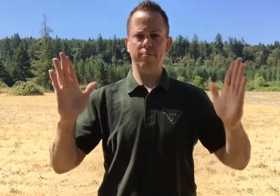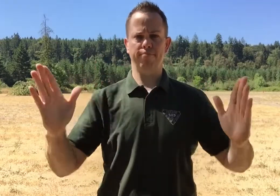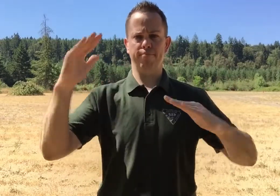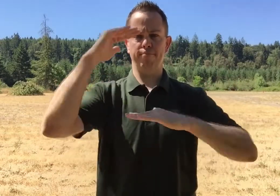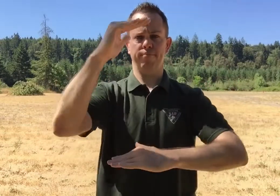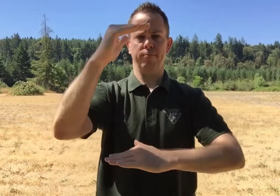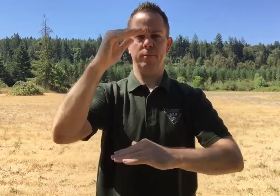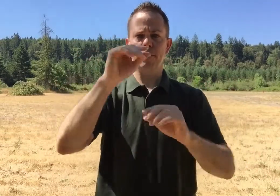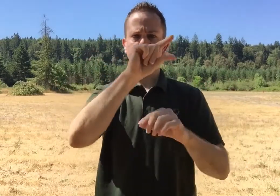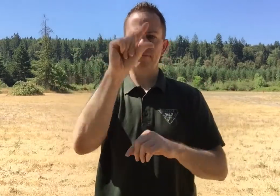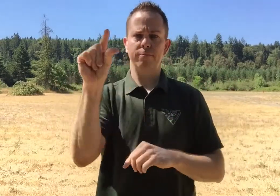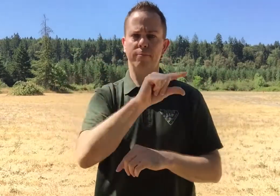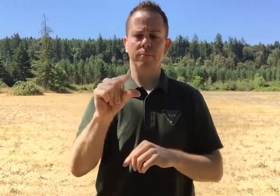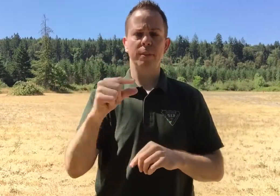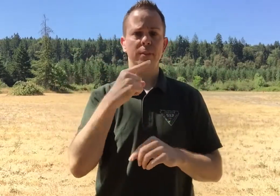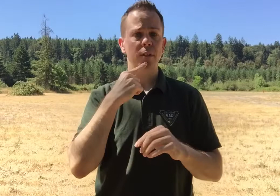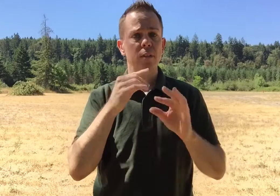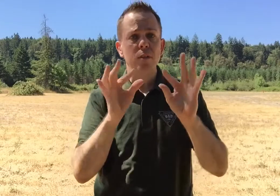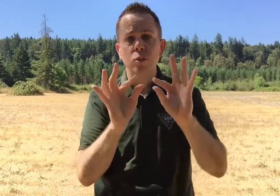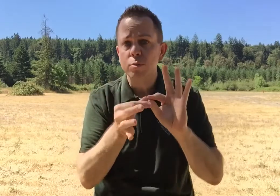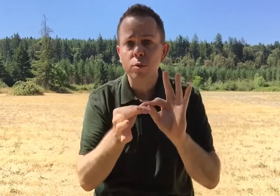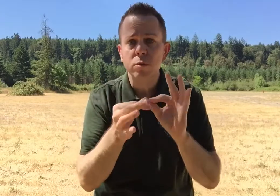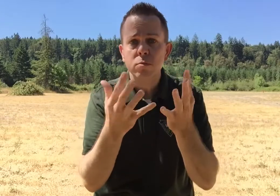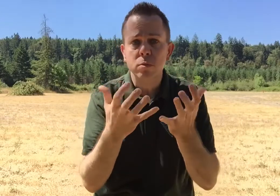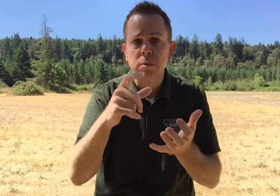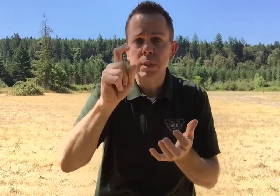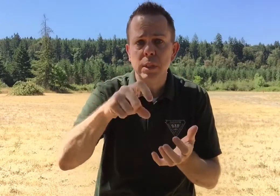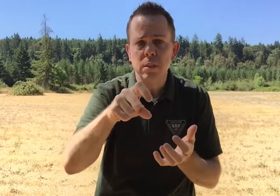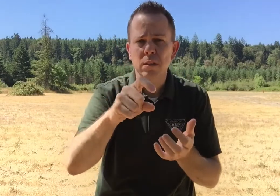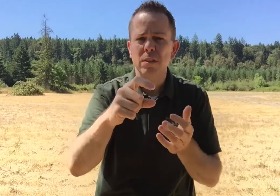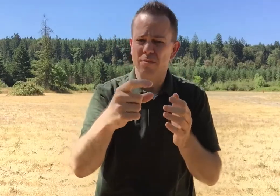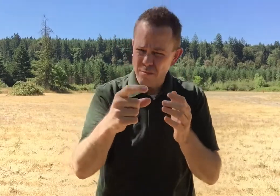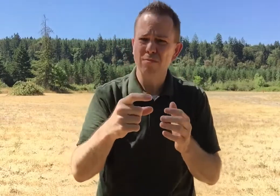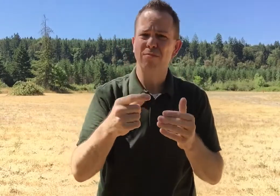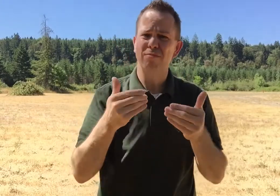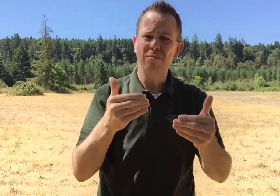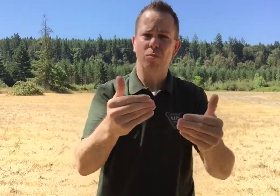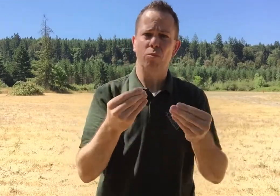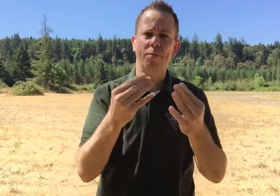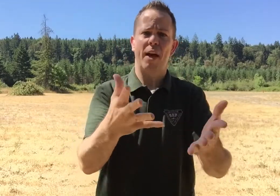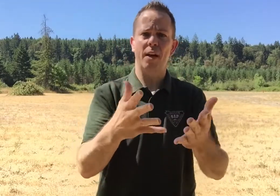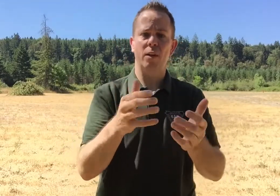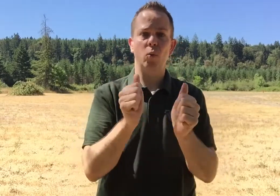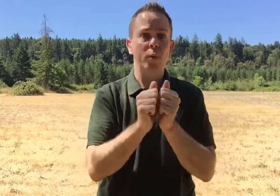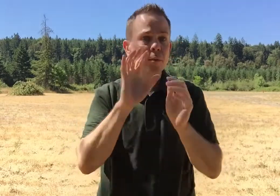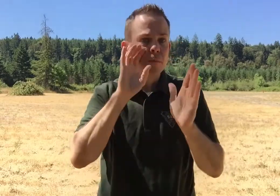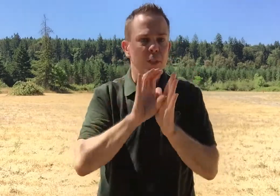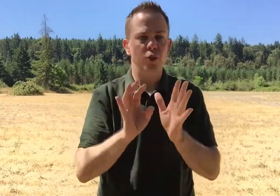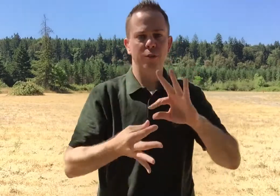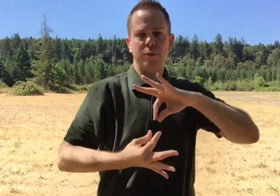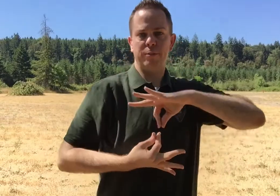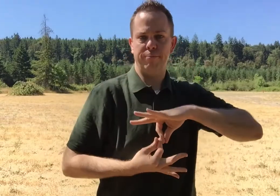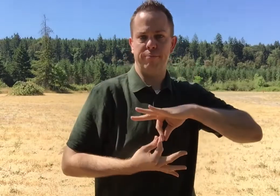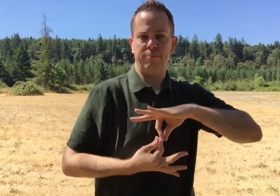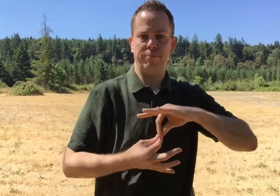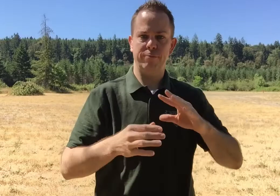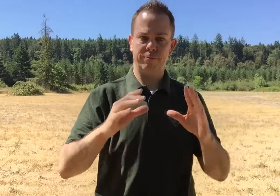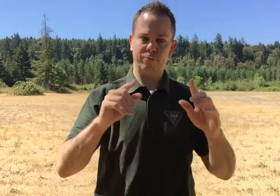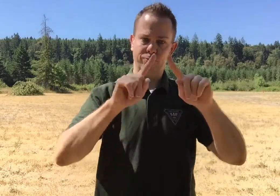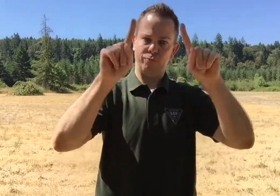posted throughout the hospital that have information on them affirming that ASL interpreters will be provided when needed,